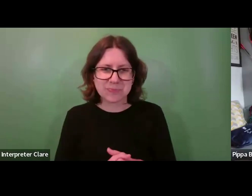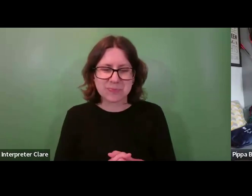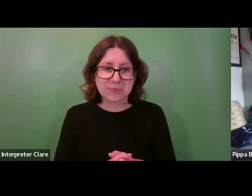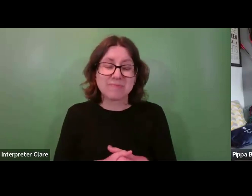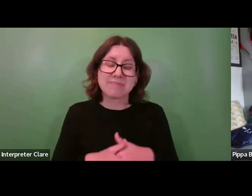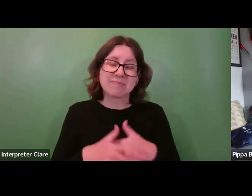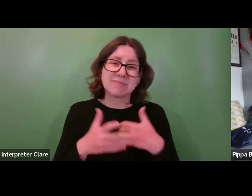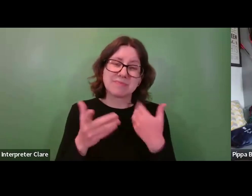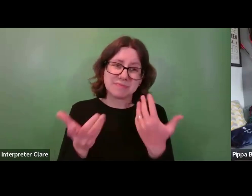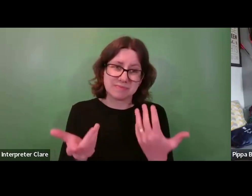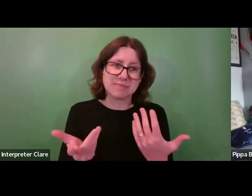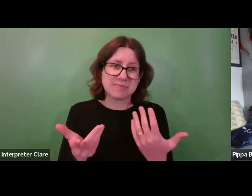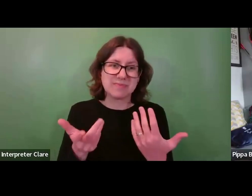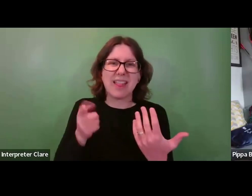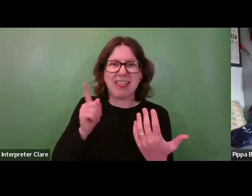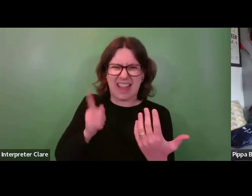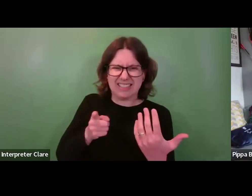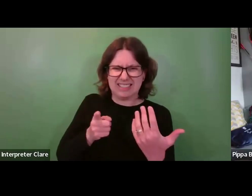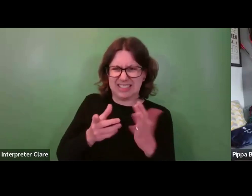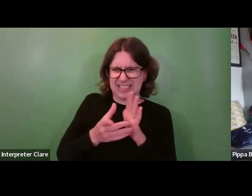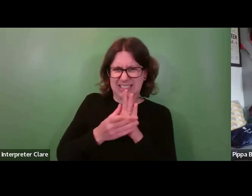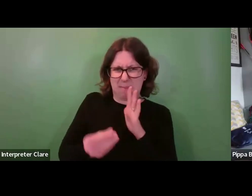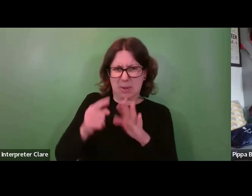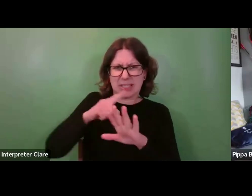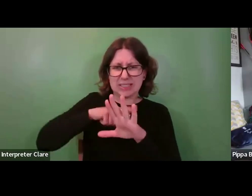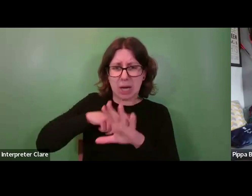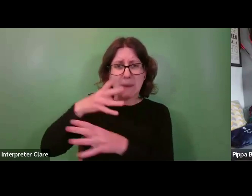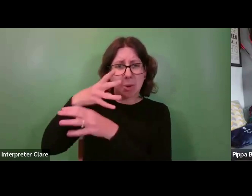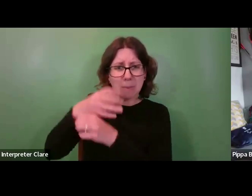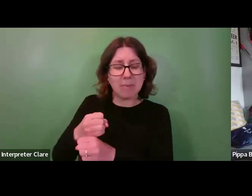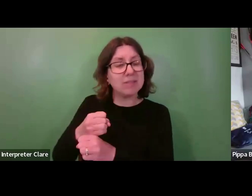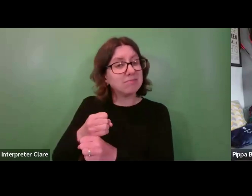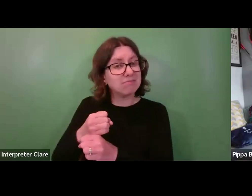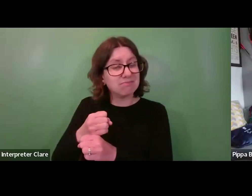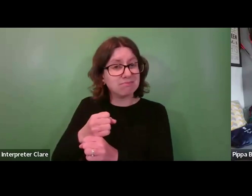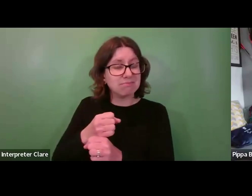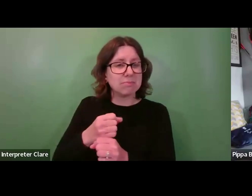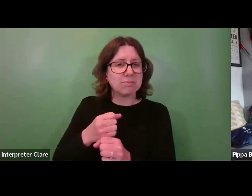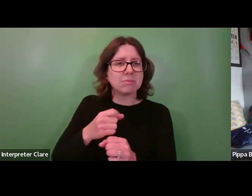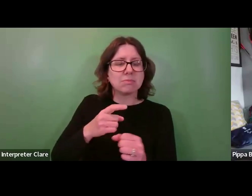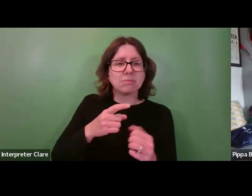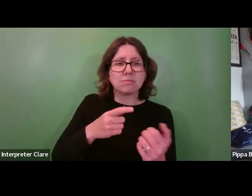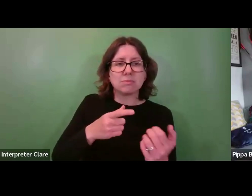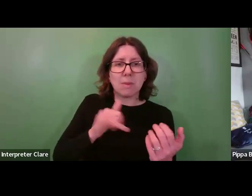in terms of the time commitment. It's very often more than is written down on a